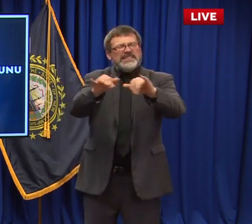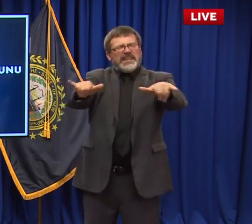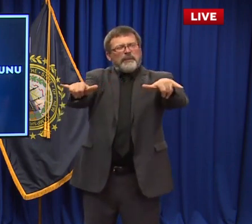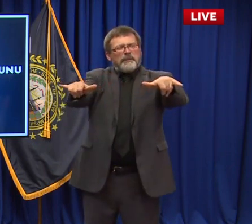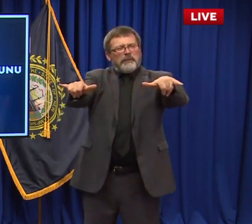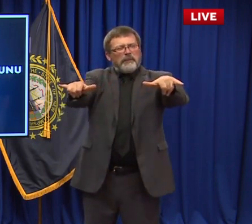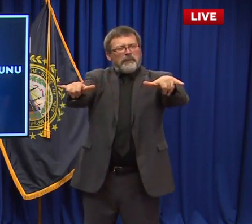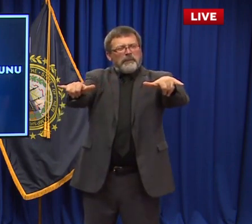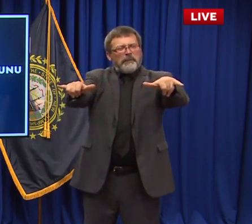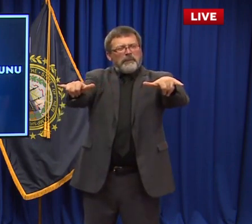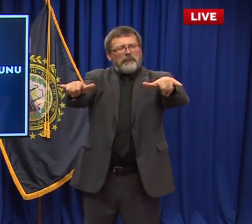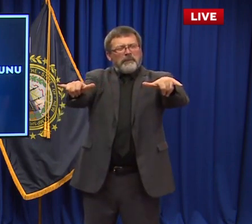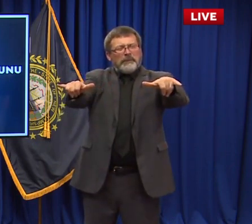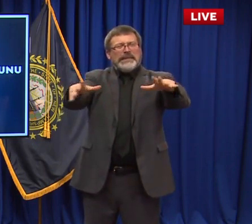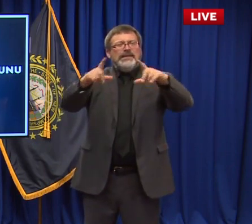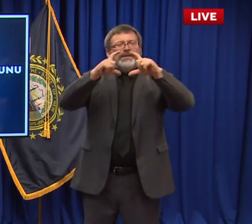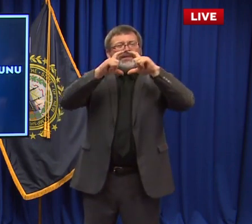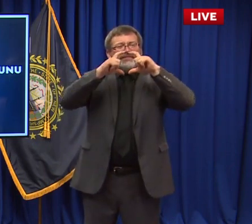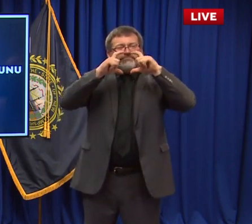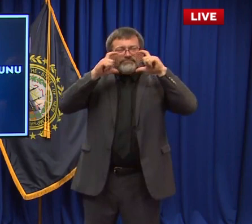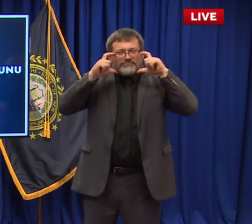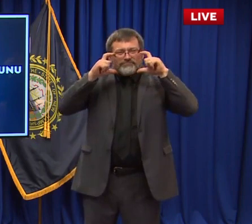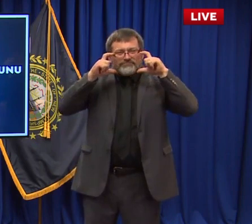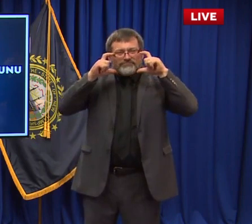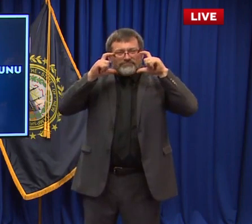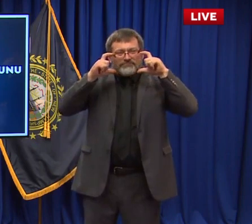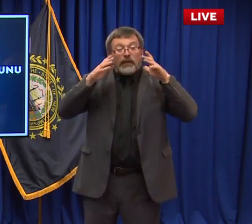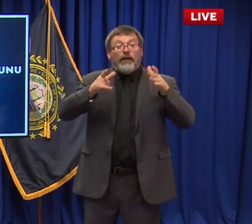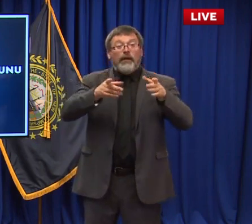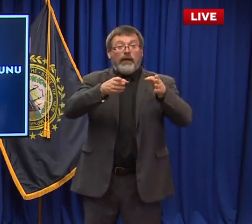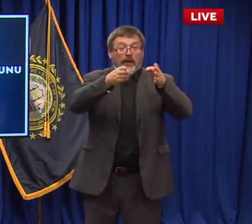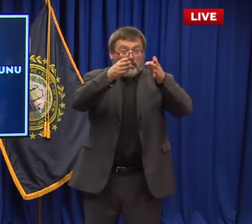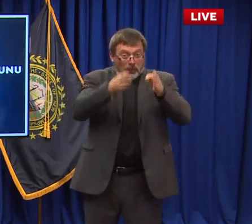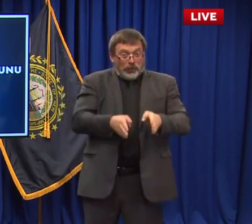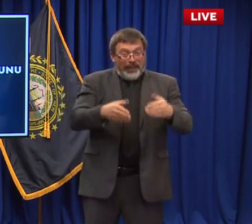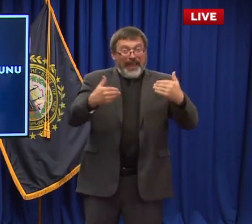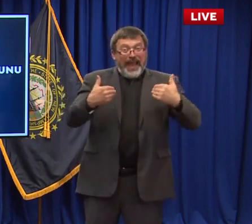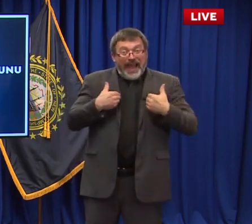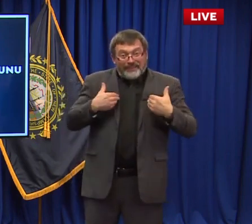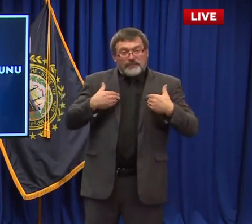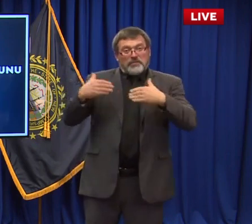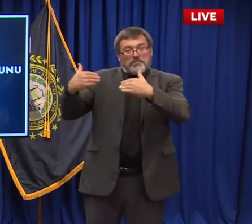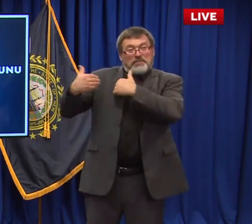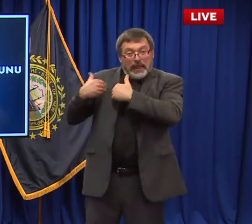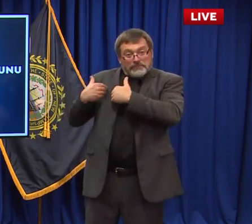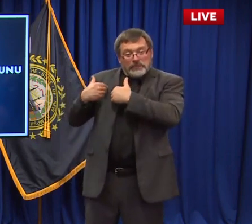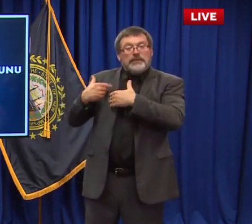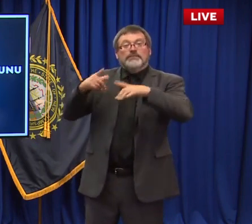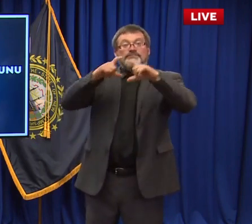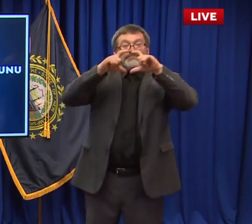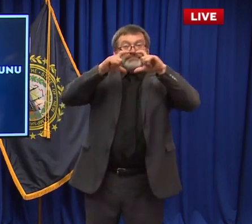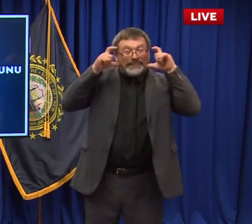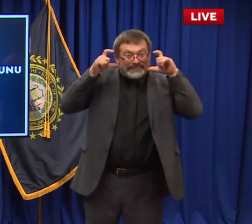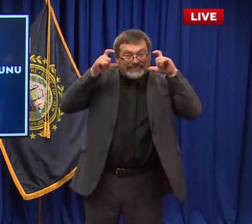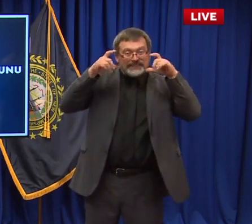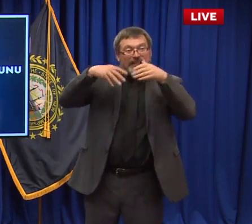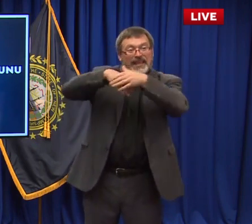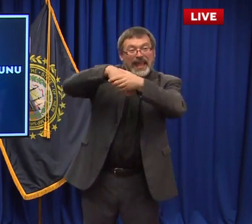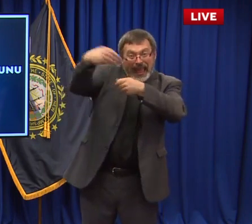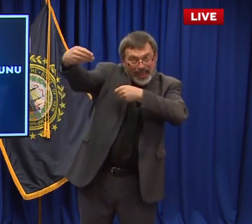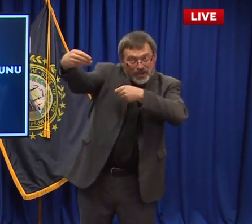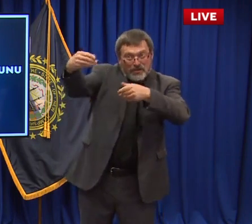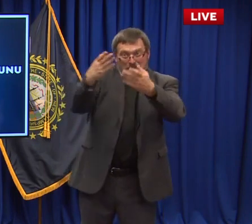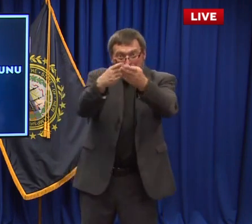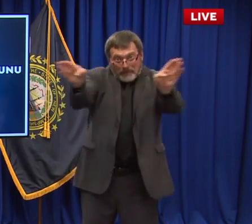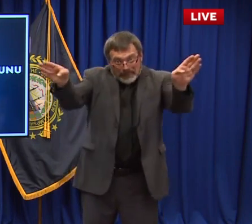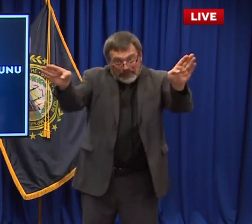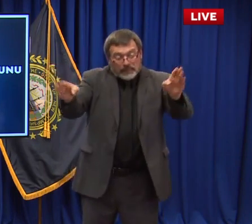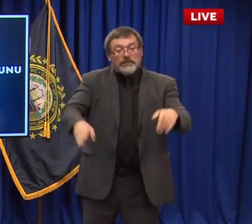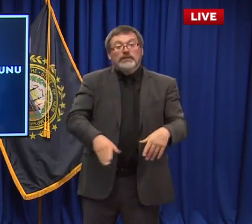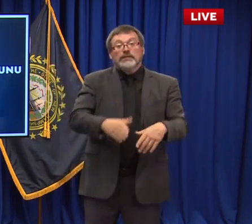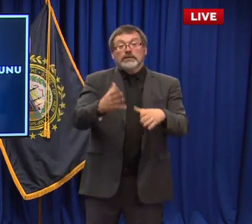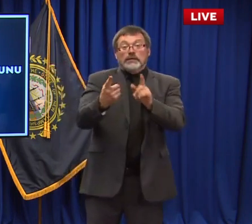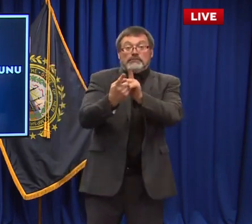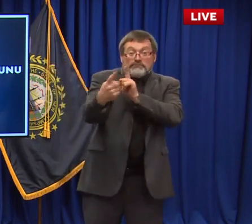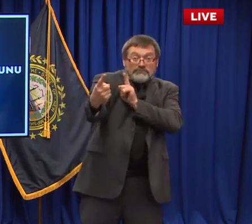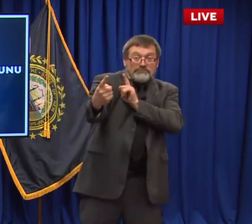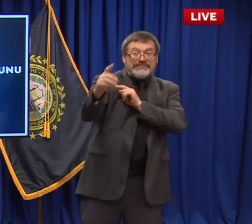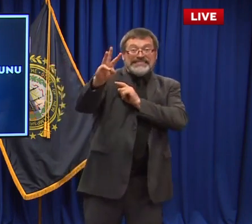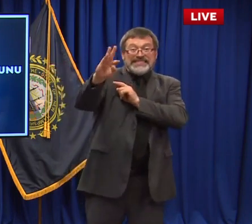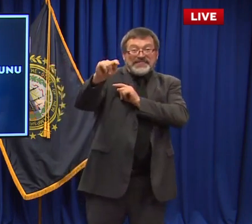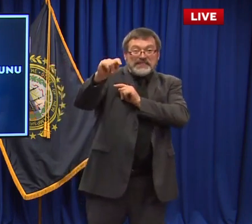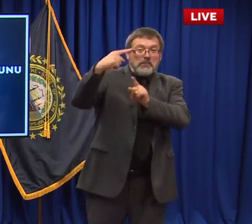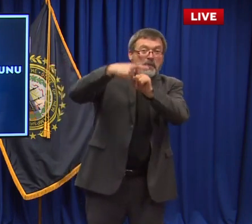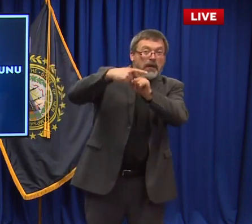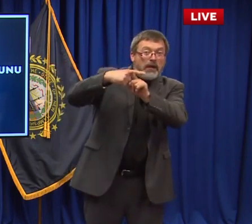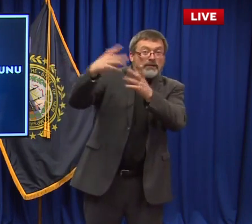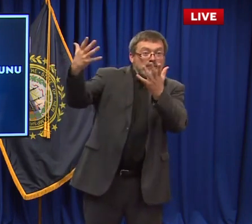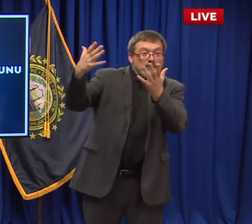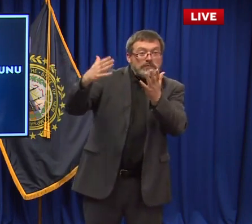THAT IS WHY YOU HEAR US TIME AND AGAIN REPEATEDLY STRESSING THE IMPORTANCE AT AN INDIVIDUAL LEVEL OF PEOPLE TAKING ON -- TAKING SERIOUSLY THE RESPONSIBILITY OF WEARING CLOTH